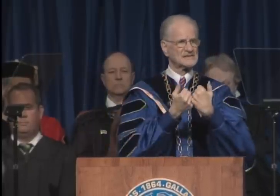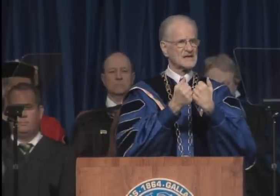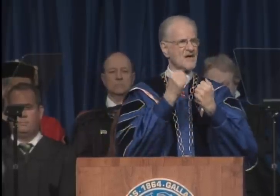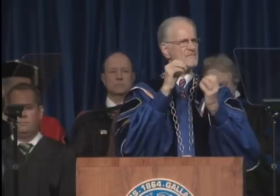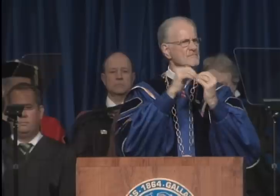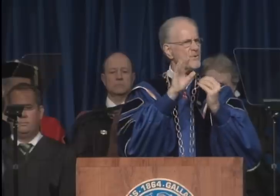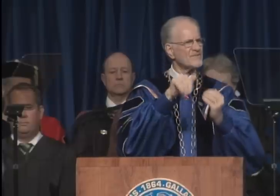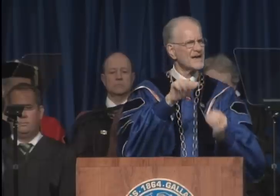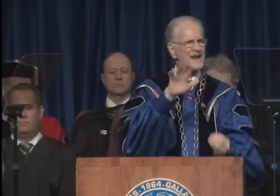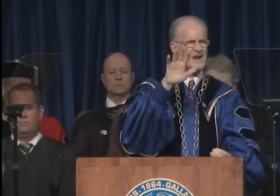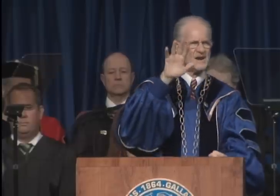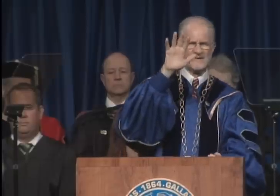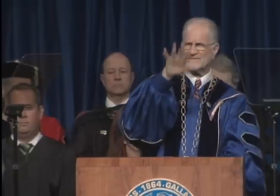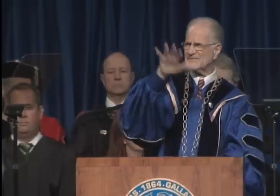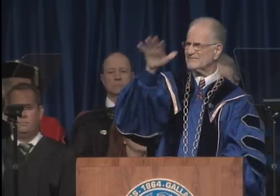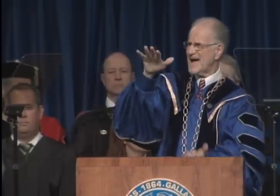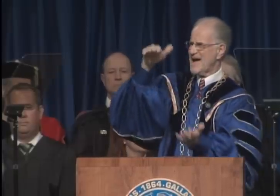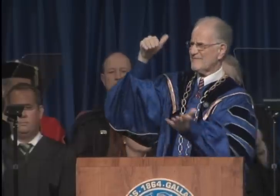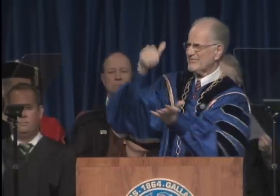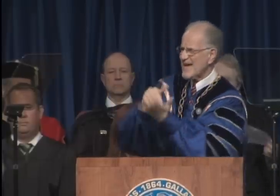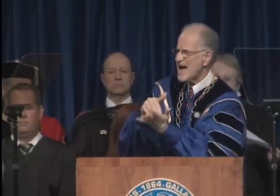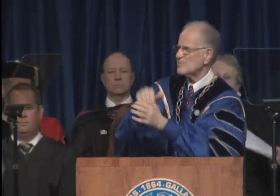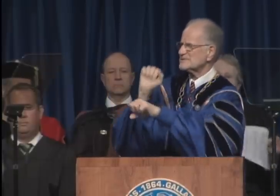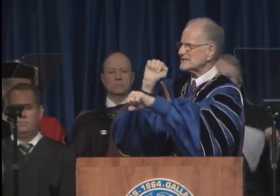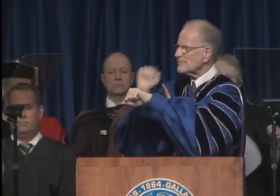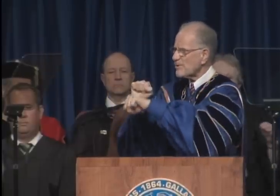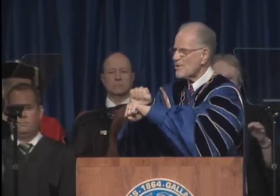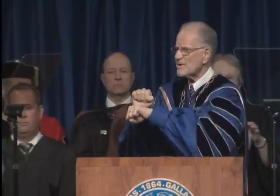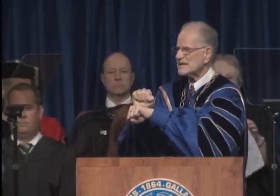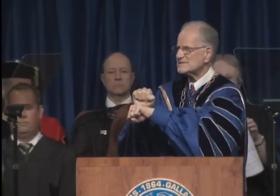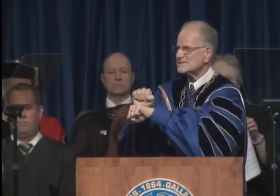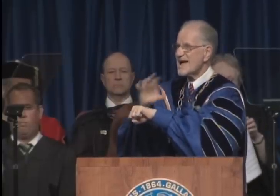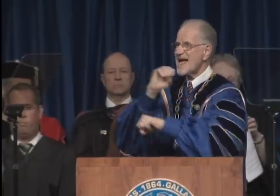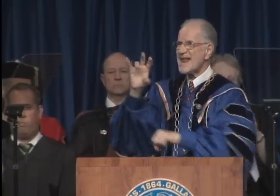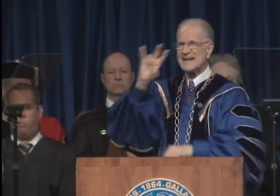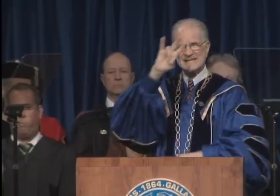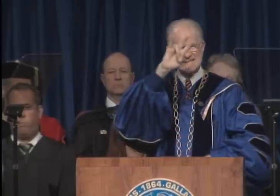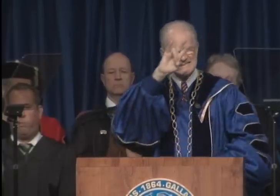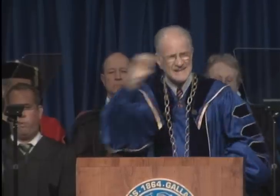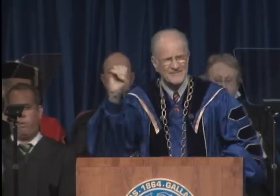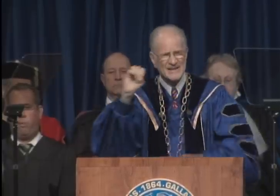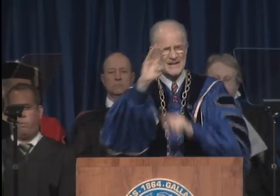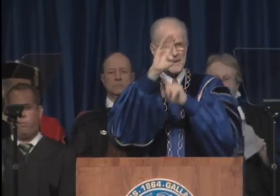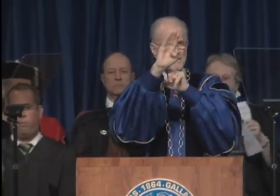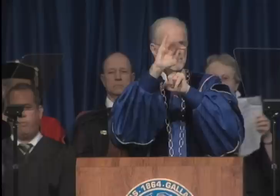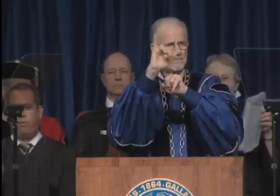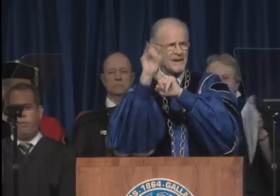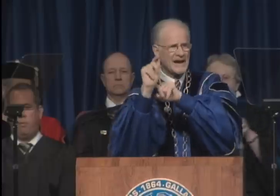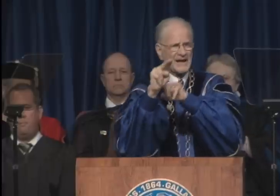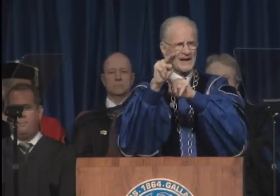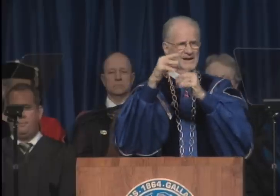of more than 55,000 employees and a $70 billion budget